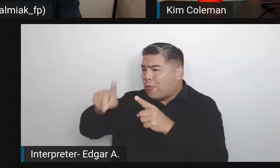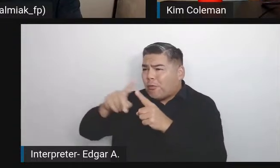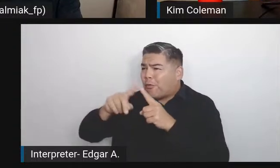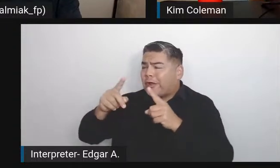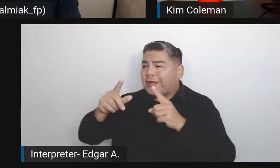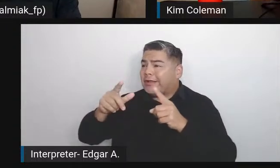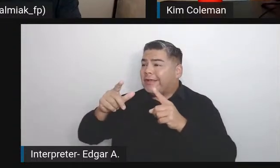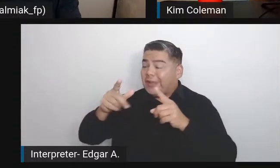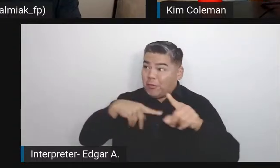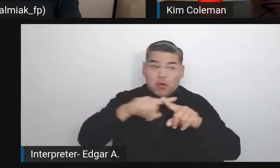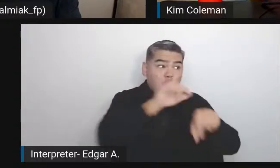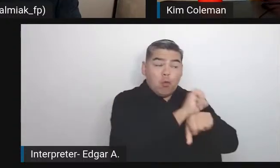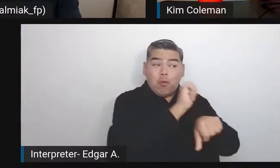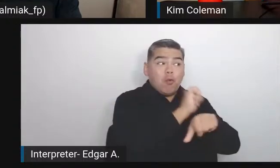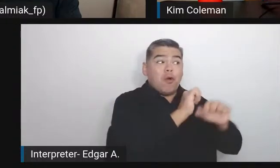Is something normal for me.